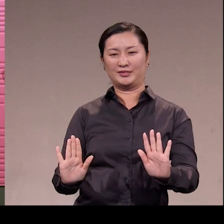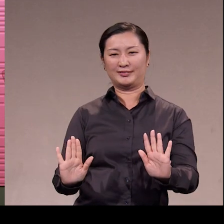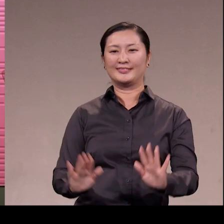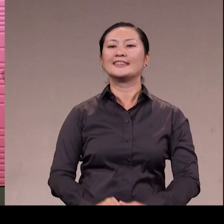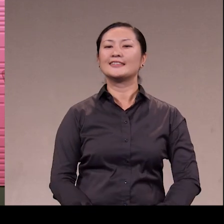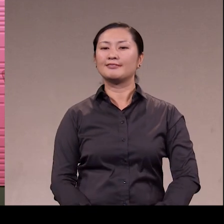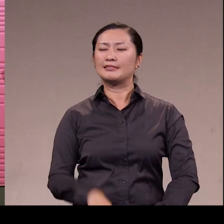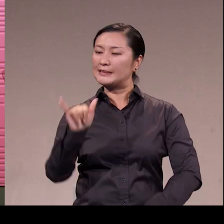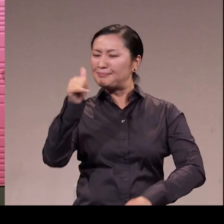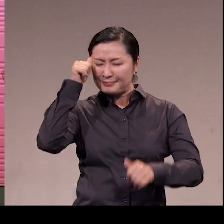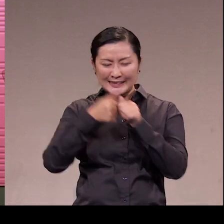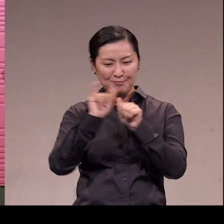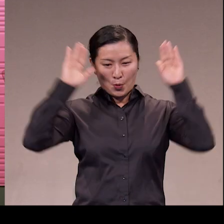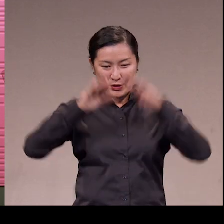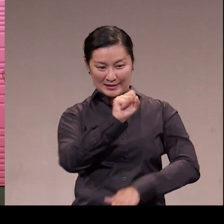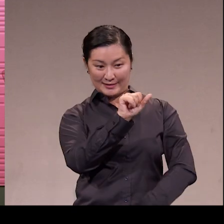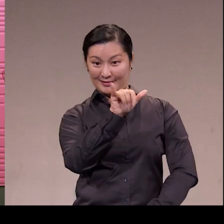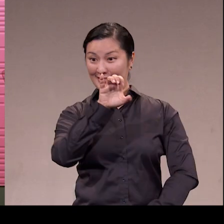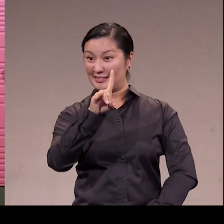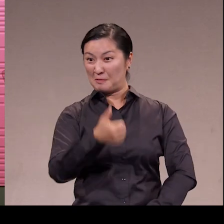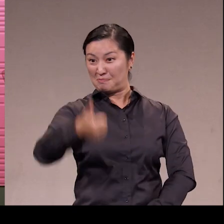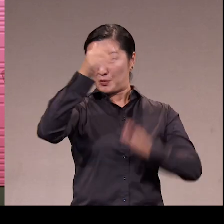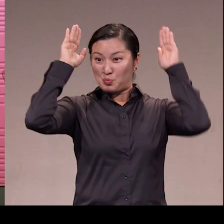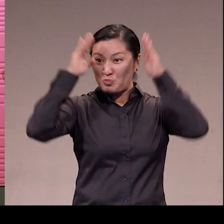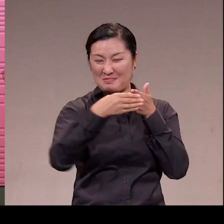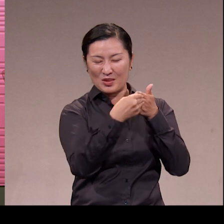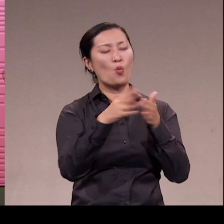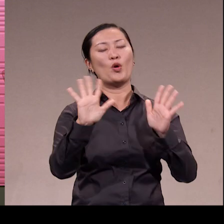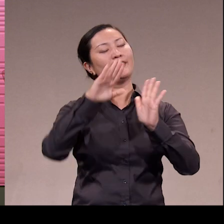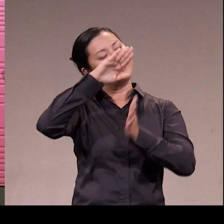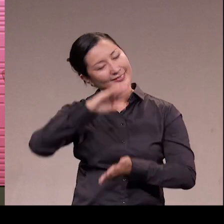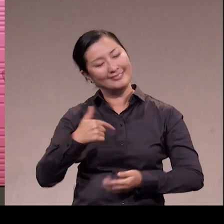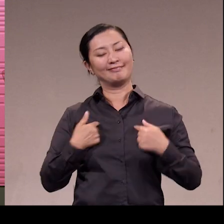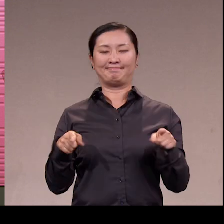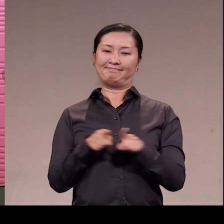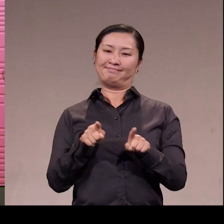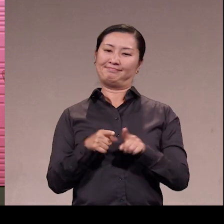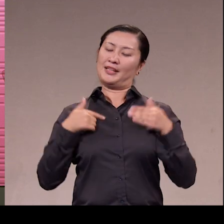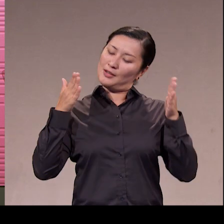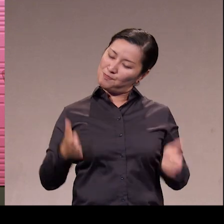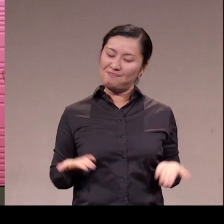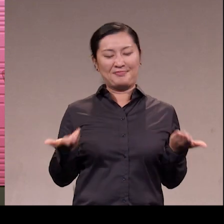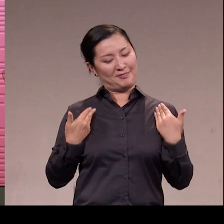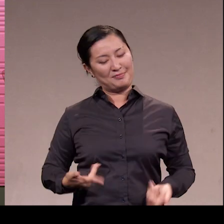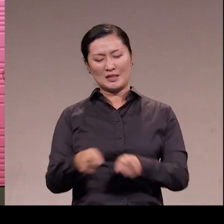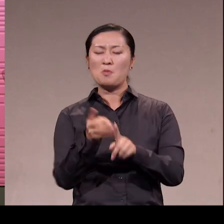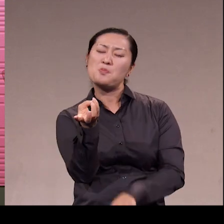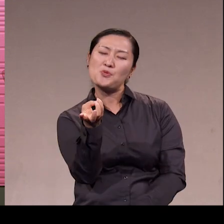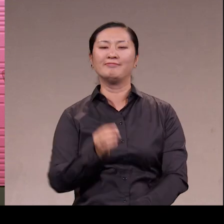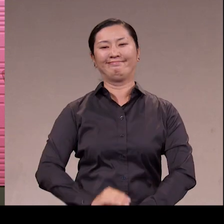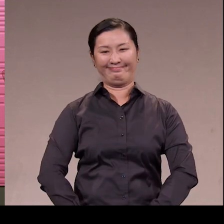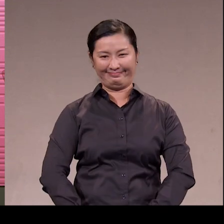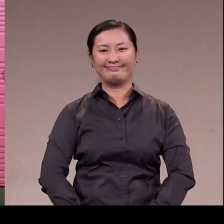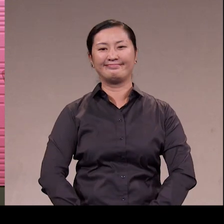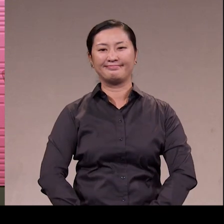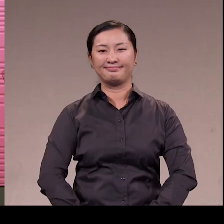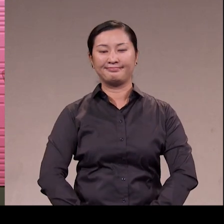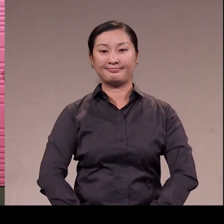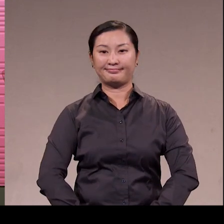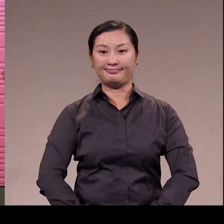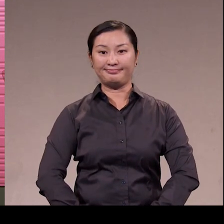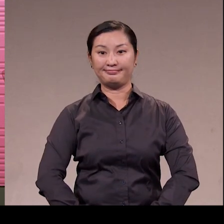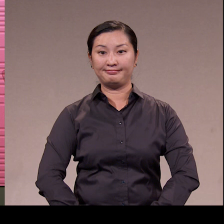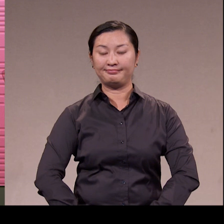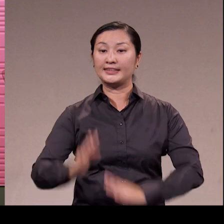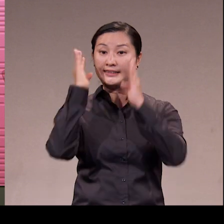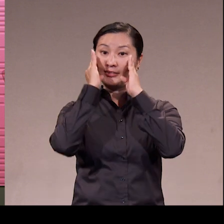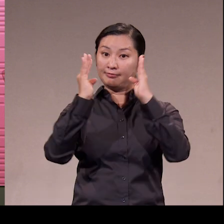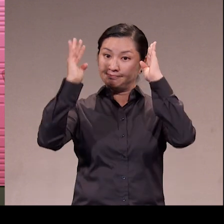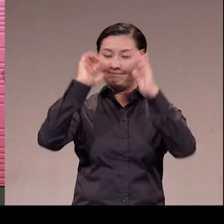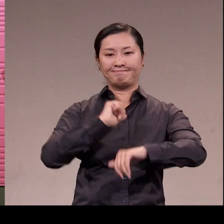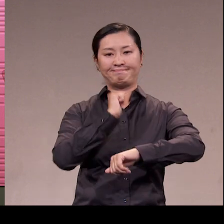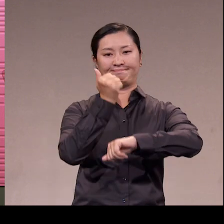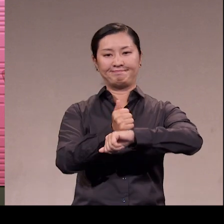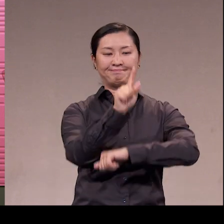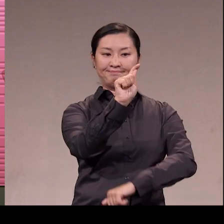"I am a common man, a small man". Mr Lee's remarks set the tone of our society in Singapore.